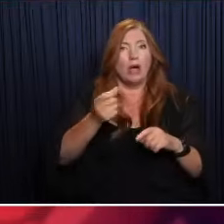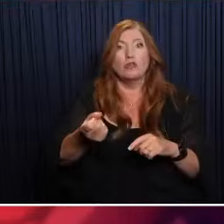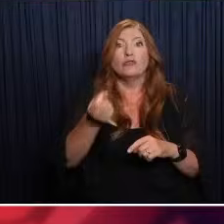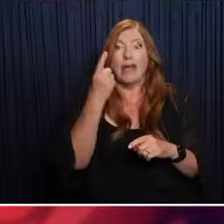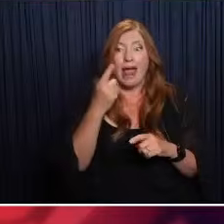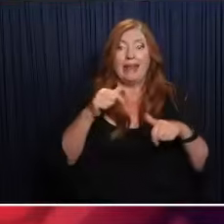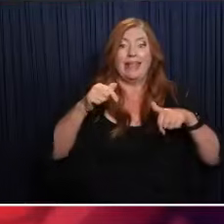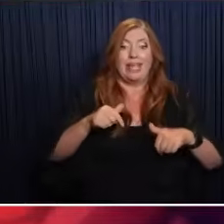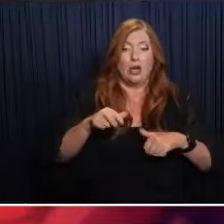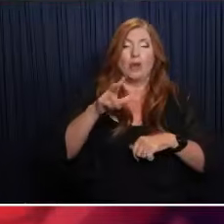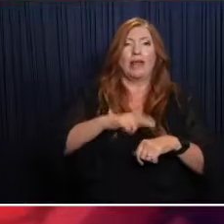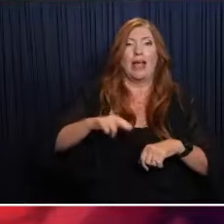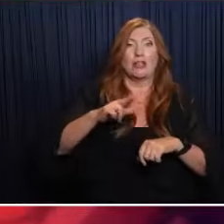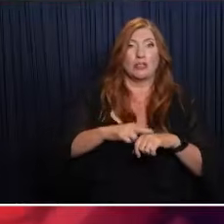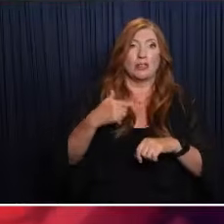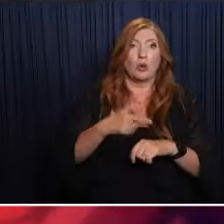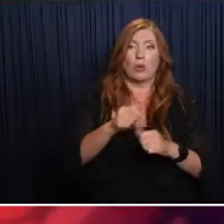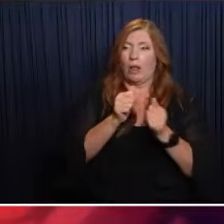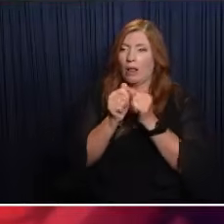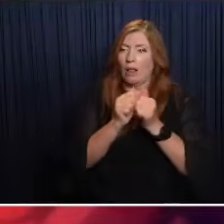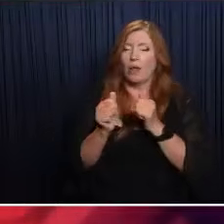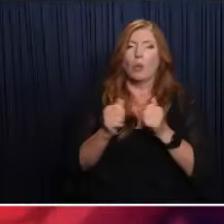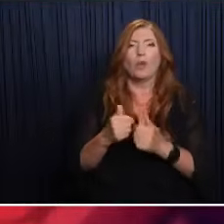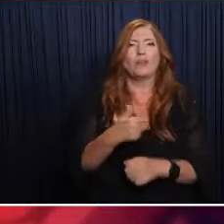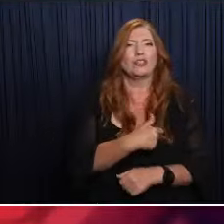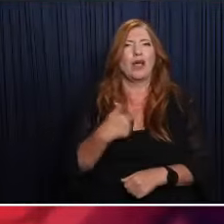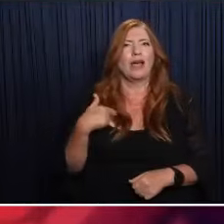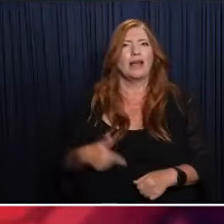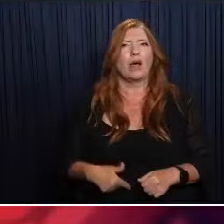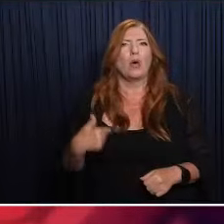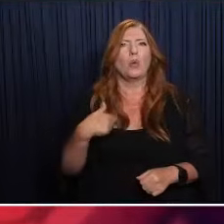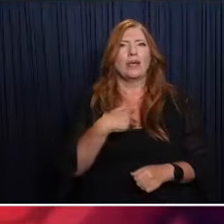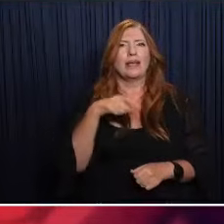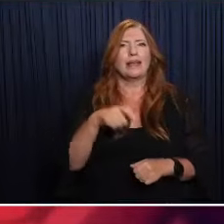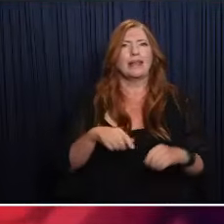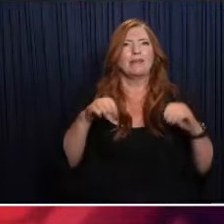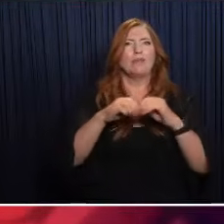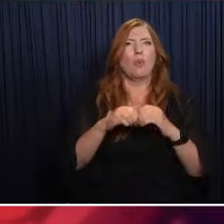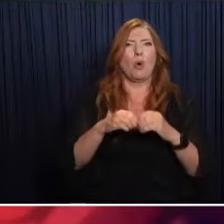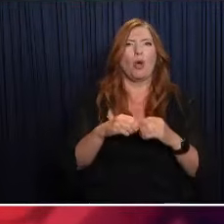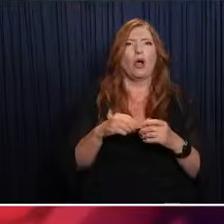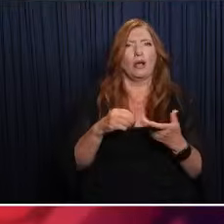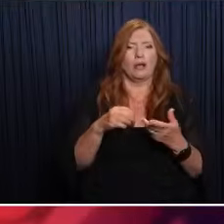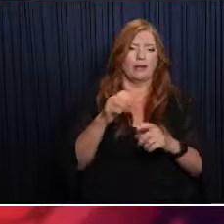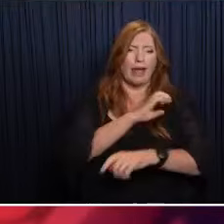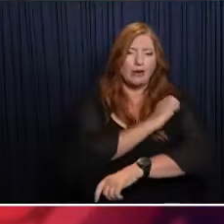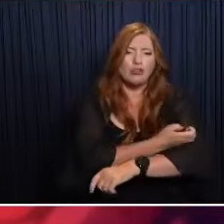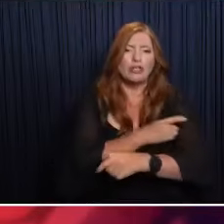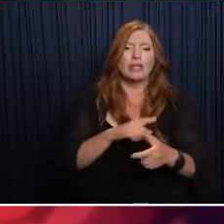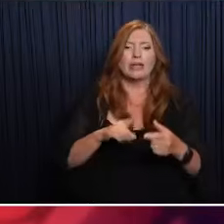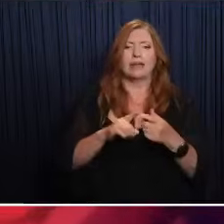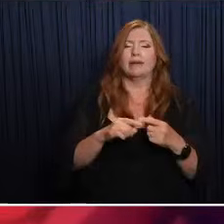LOCALLY. WE HAVE TO HAVE A BIG PICTURE UNDERSTANDING THE FIGHT WE ARE